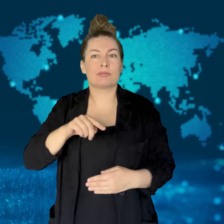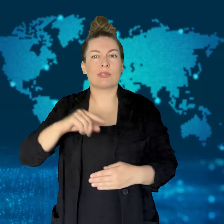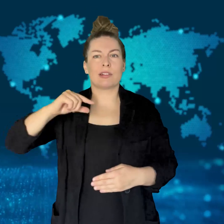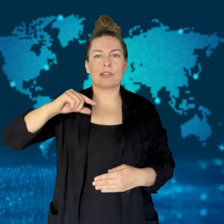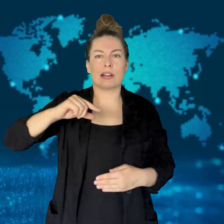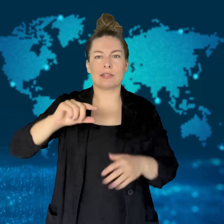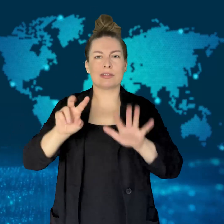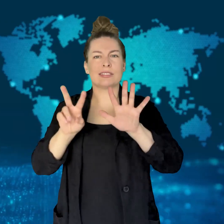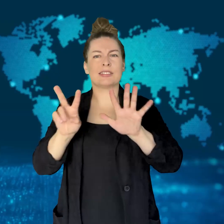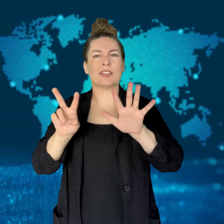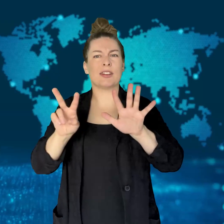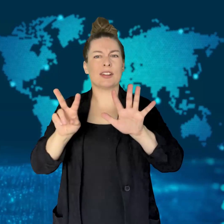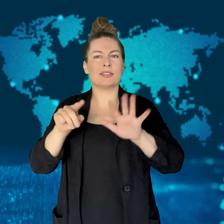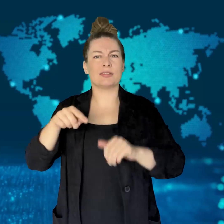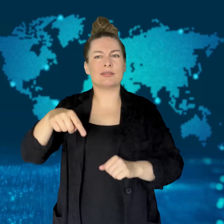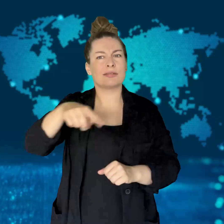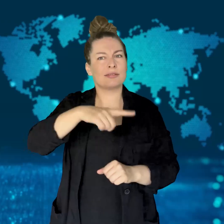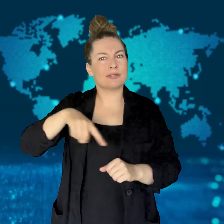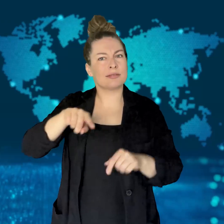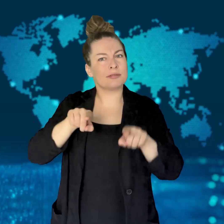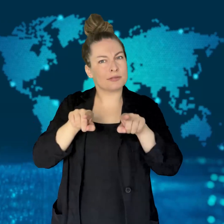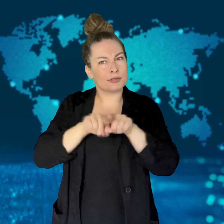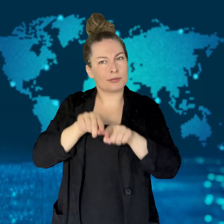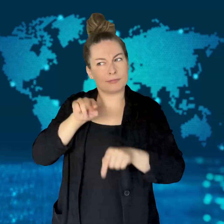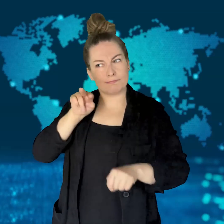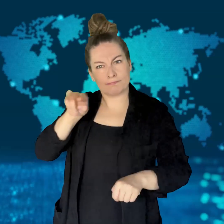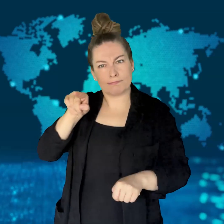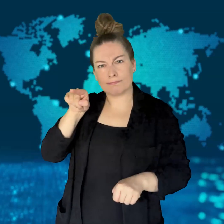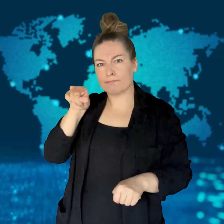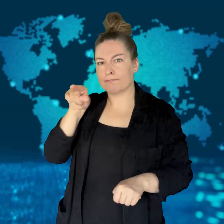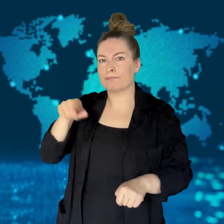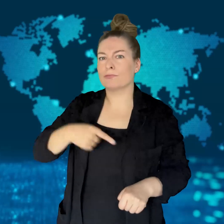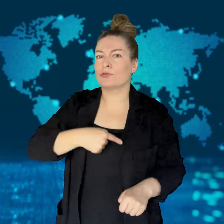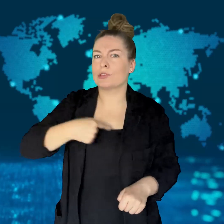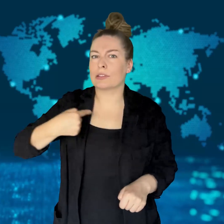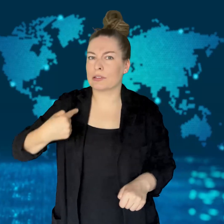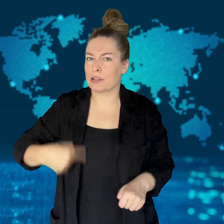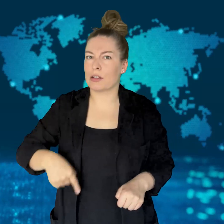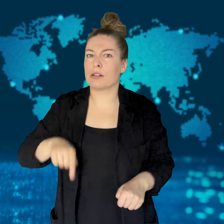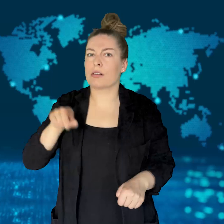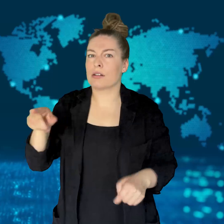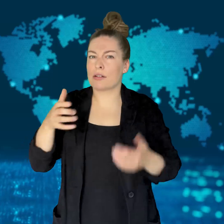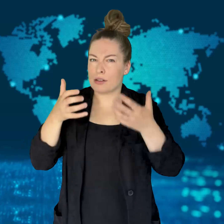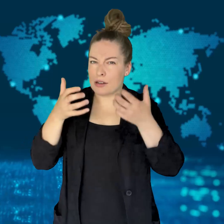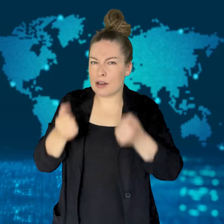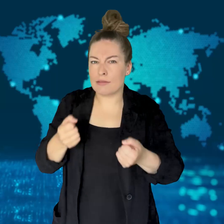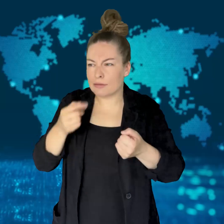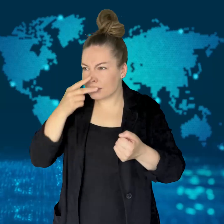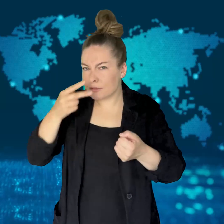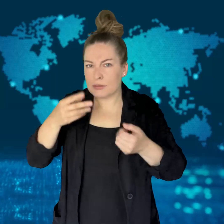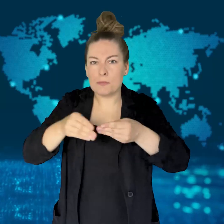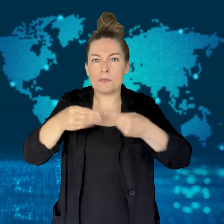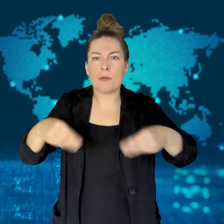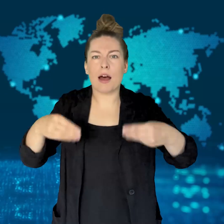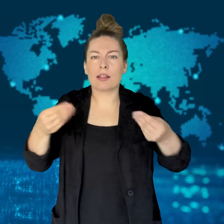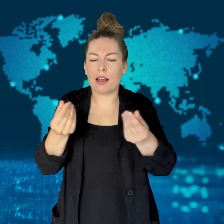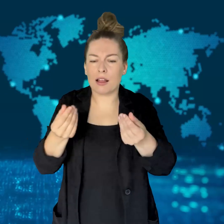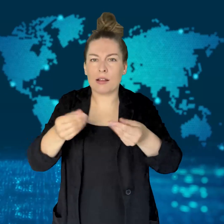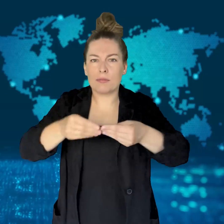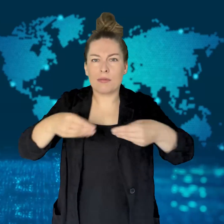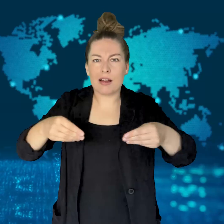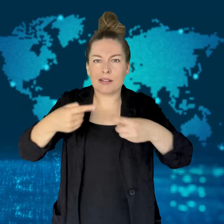divert funds to its military.